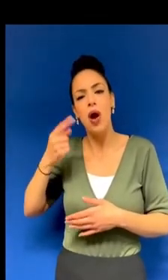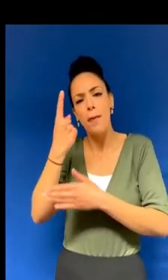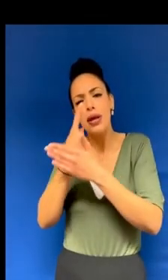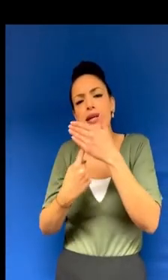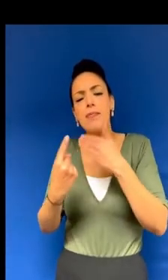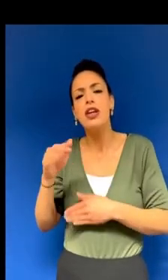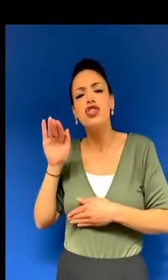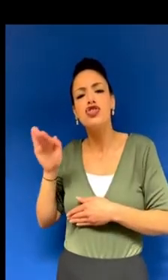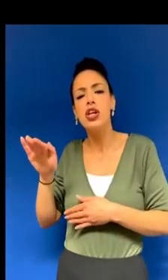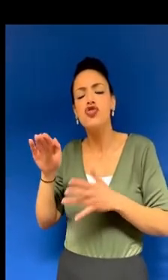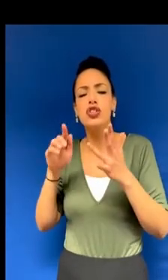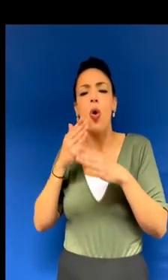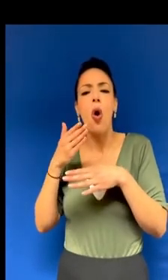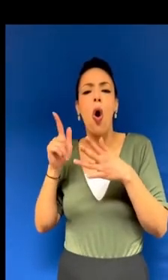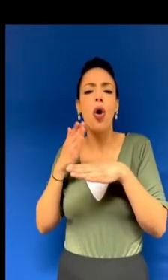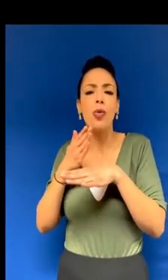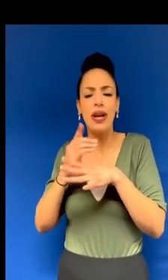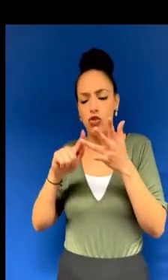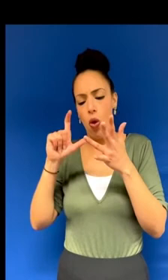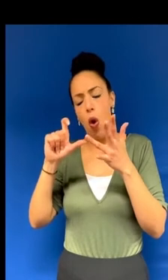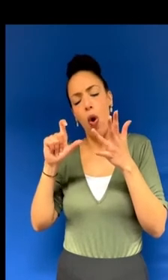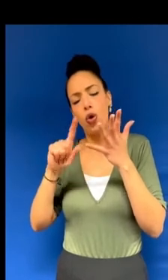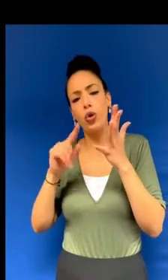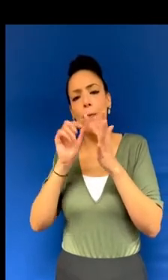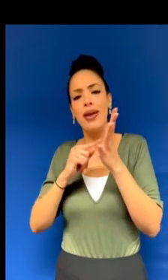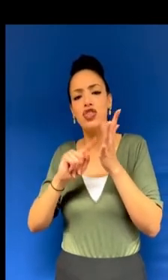My name is Asma Ball and I have lived in Newham